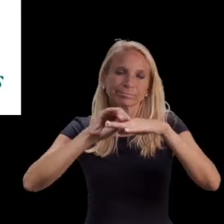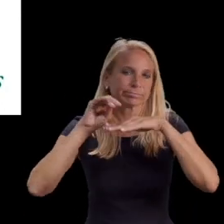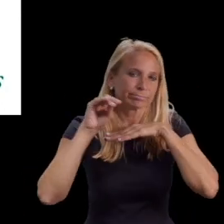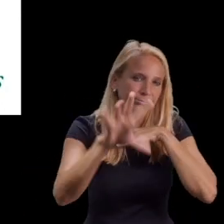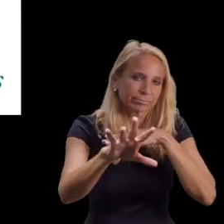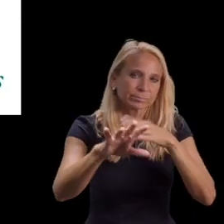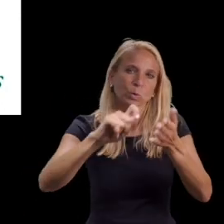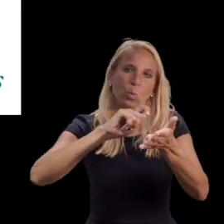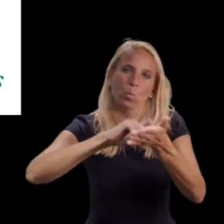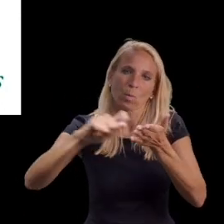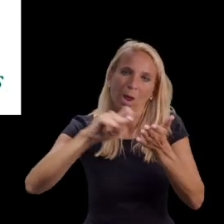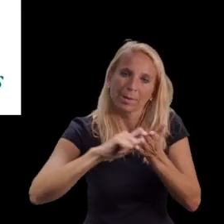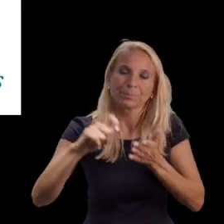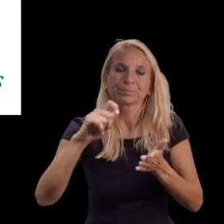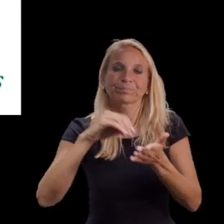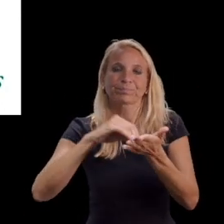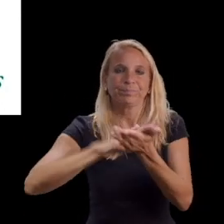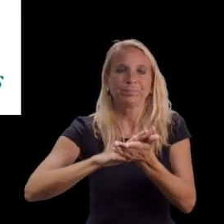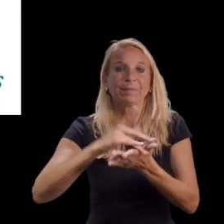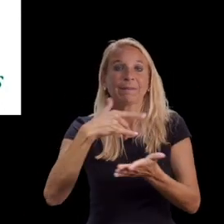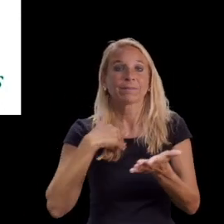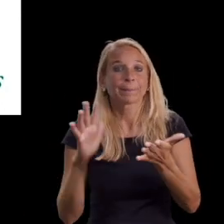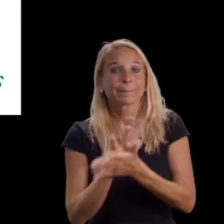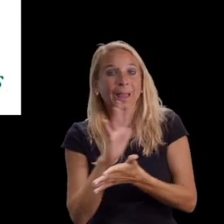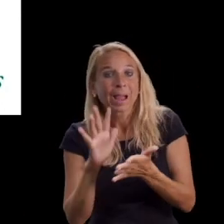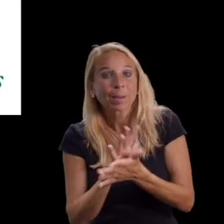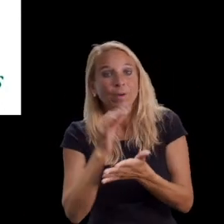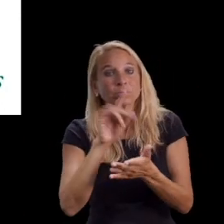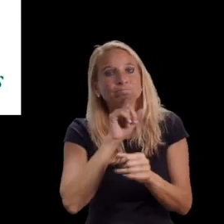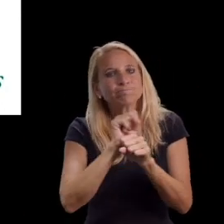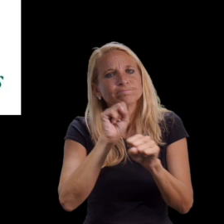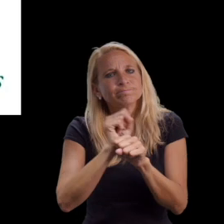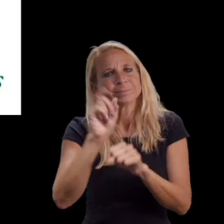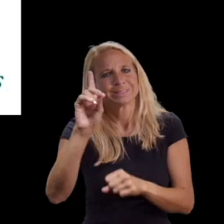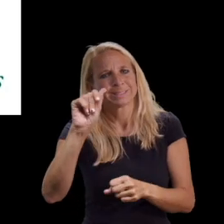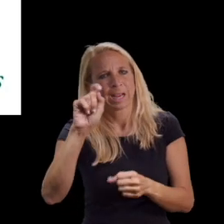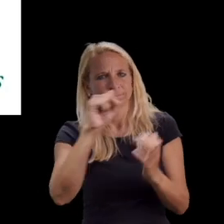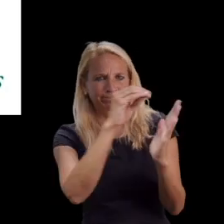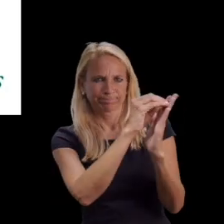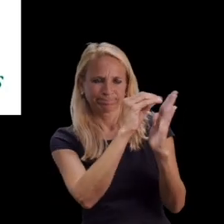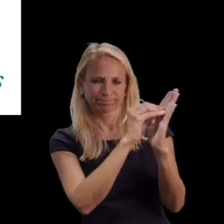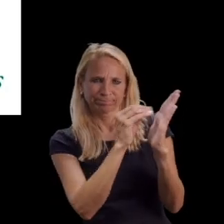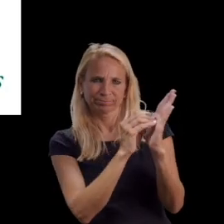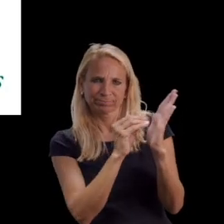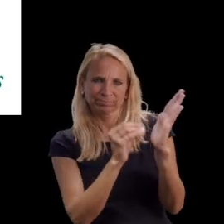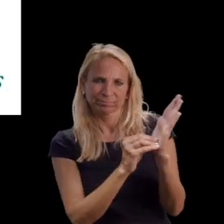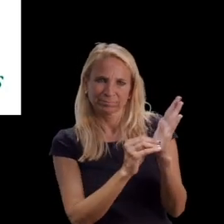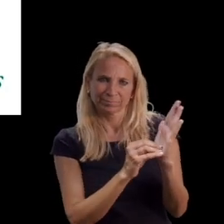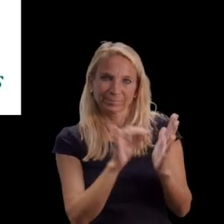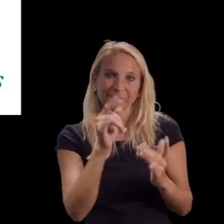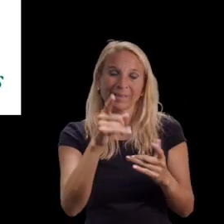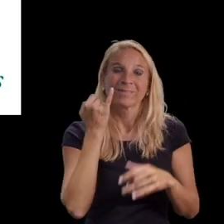So you have a paper trail of the actual date you requested it. And if you do ask for it orally,